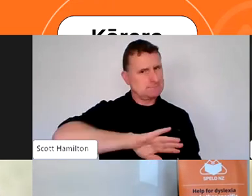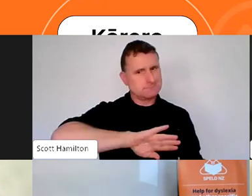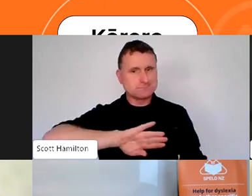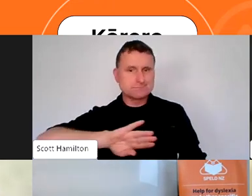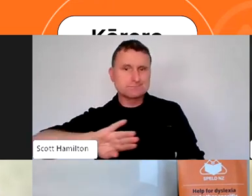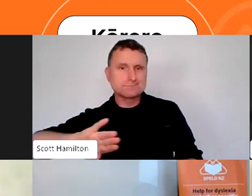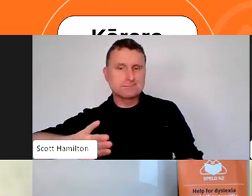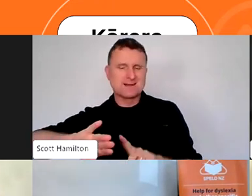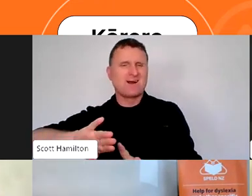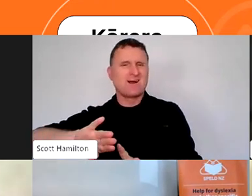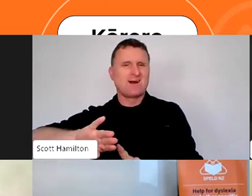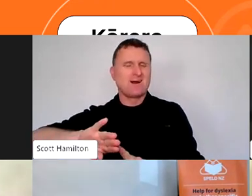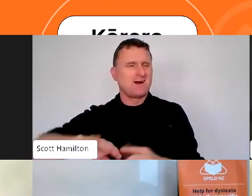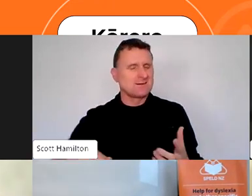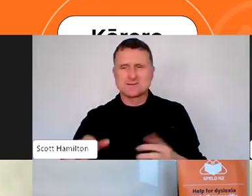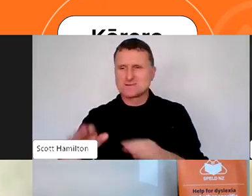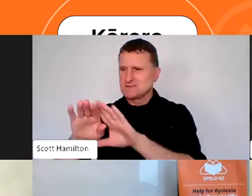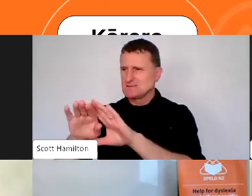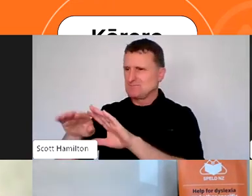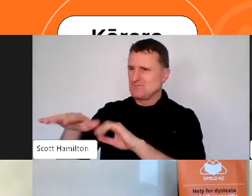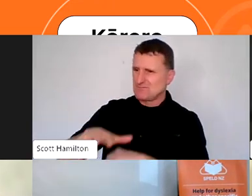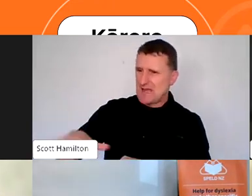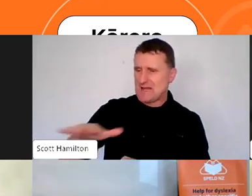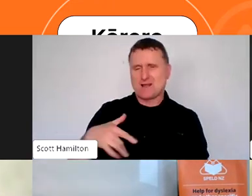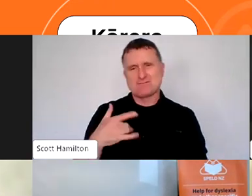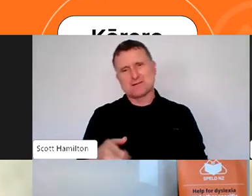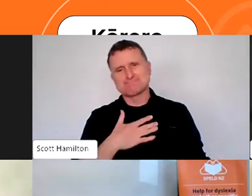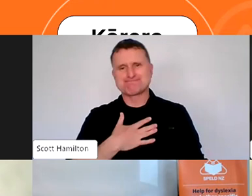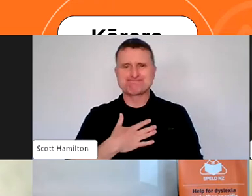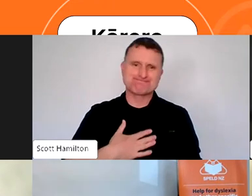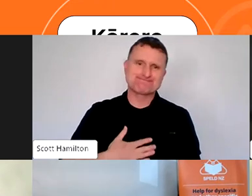by that and we experience that a lot. But in terms of doing that,